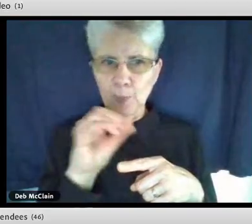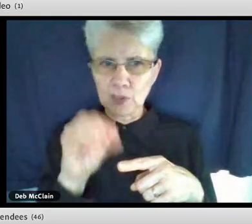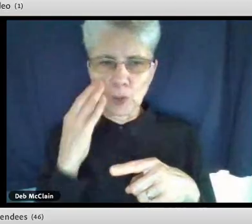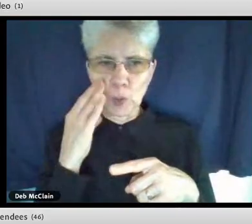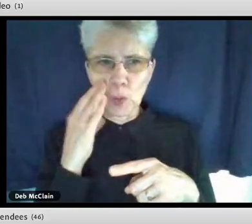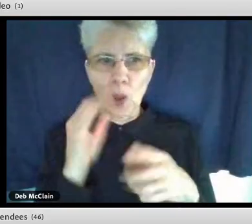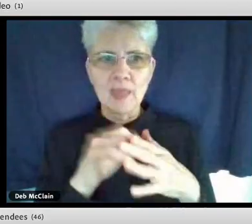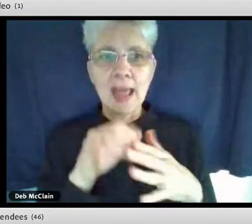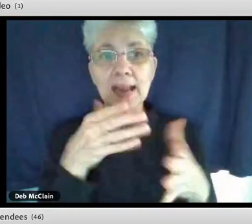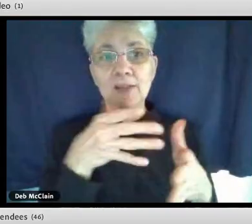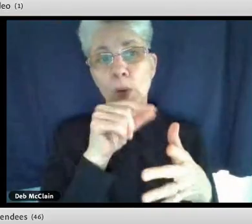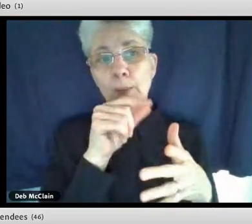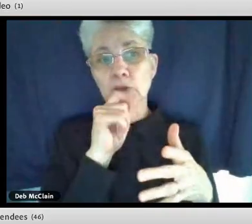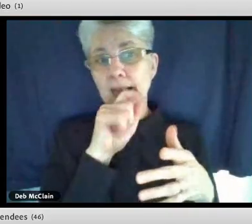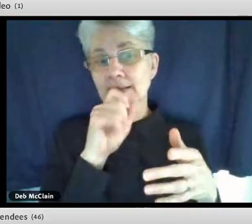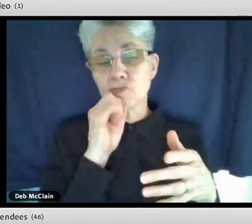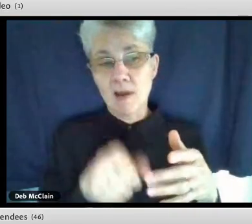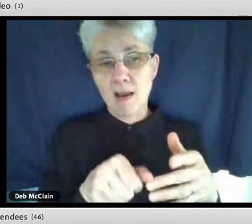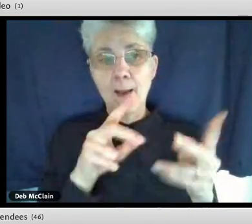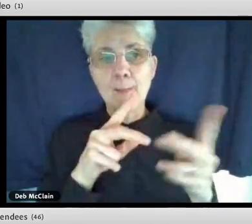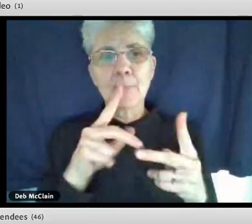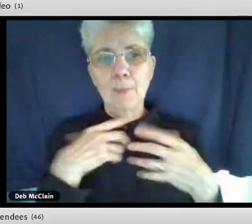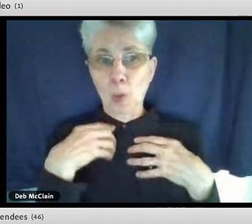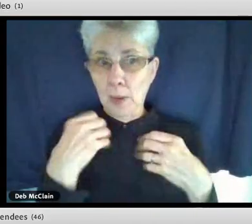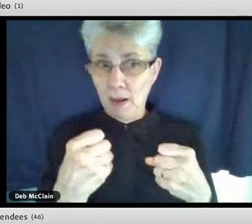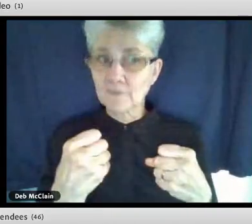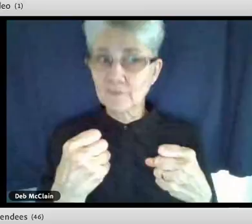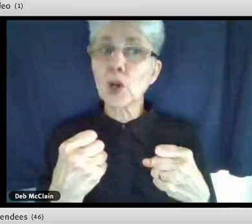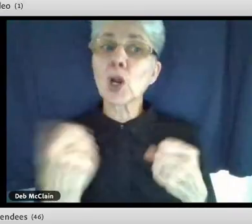People recover. The symptoms appear mild in most children.